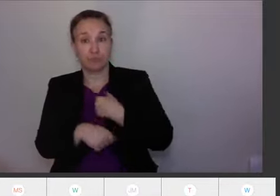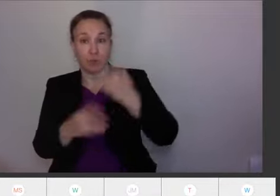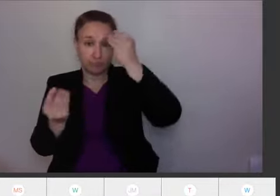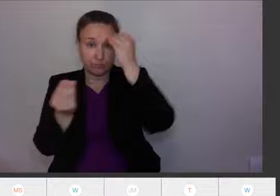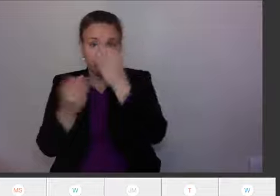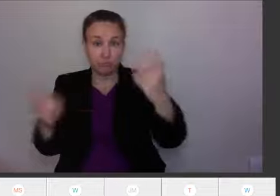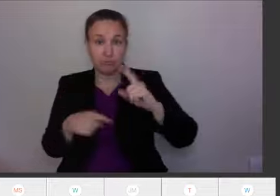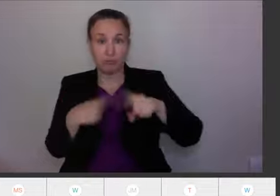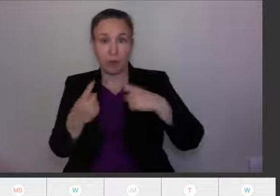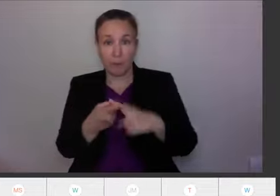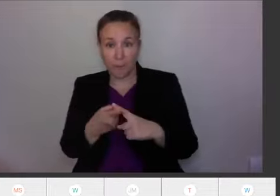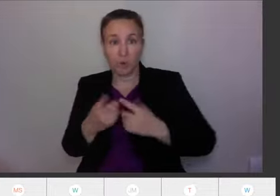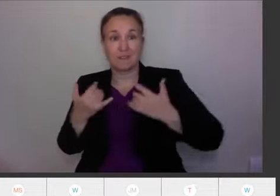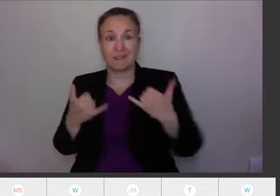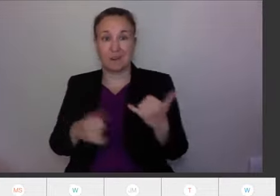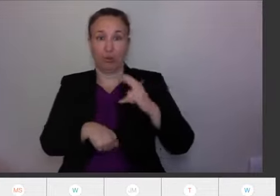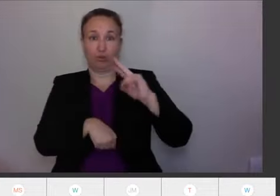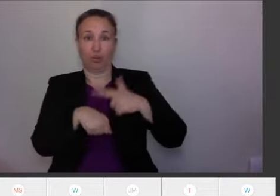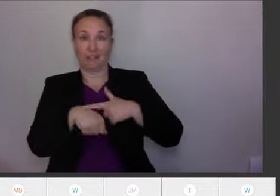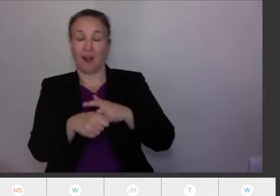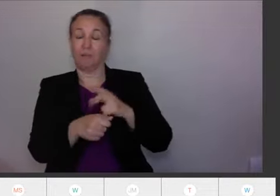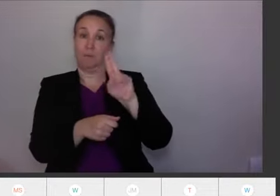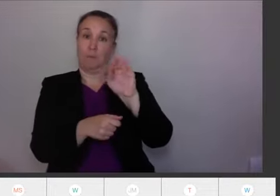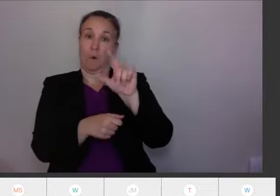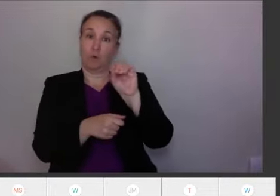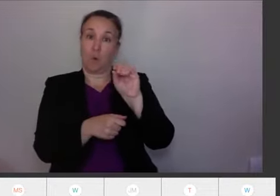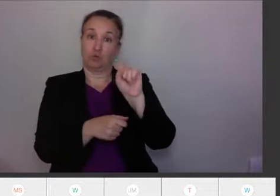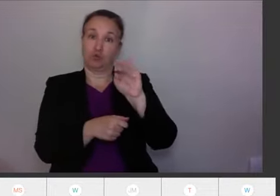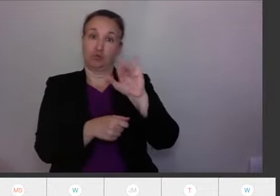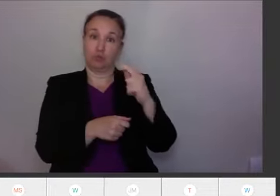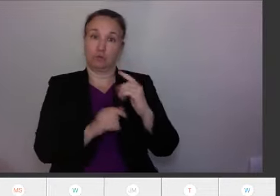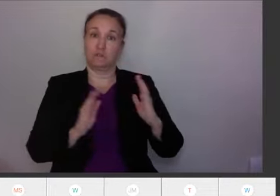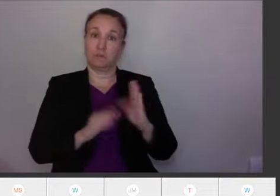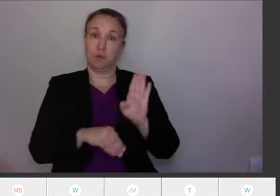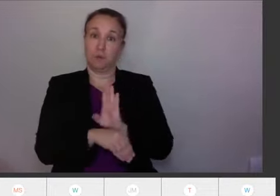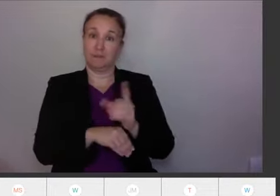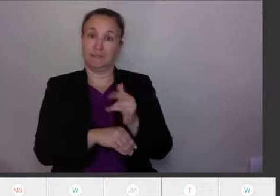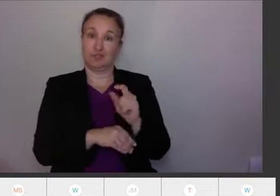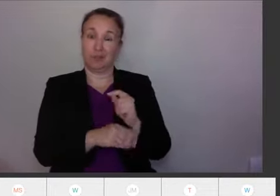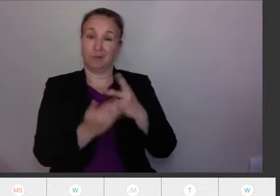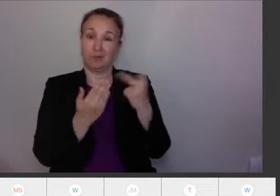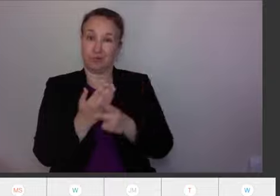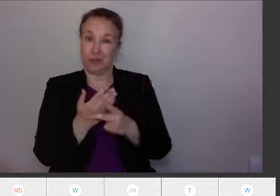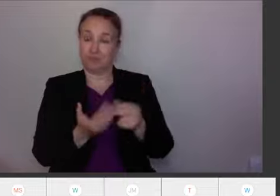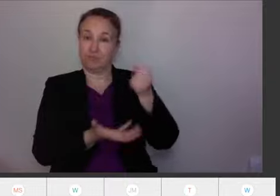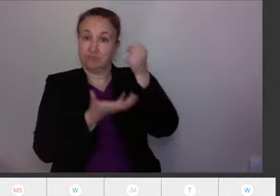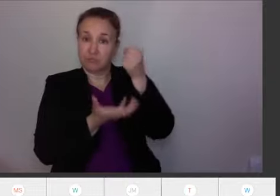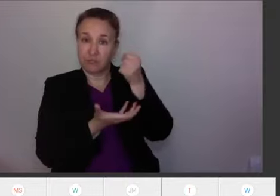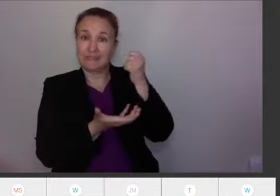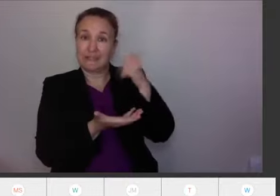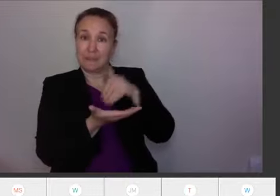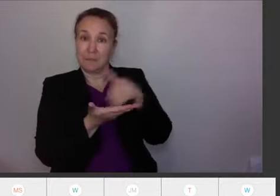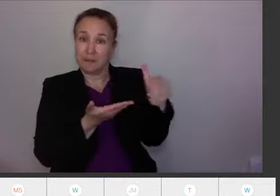round three of the montco strong small business grant program the 10 million dollars available for the third round of the program